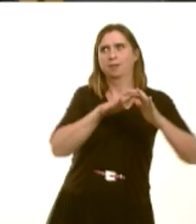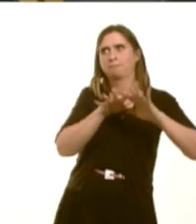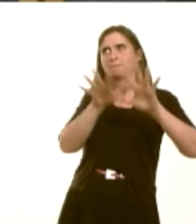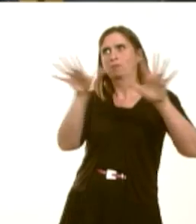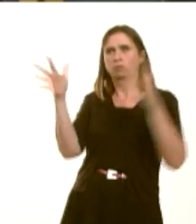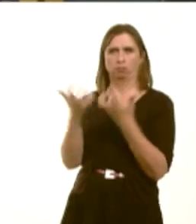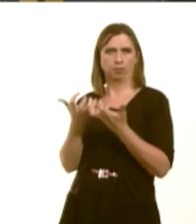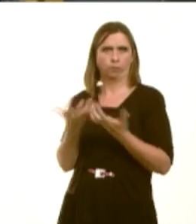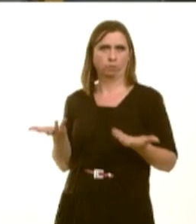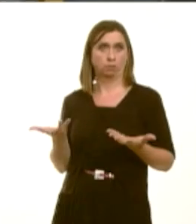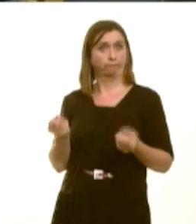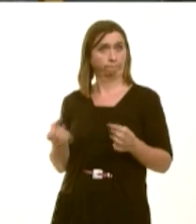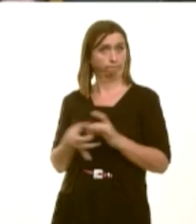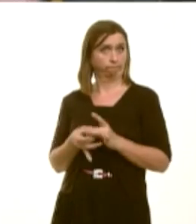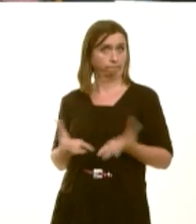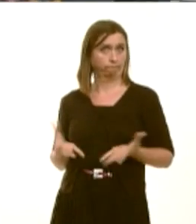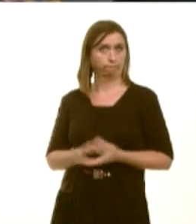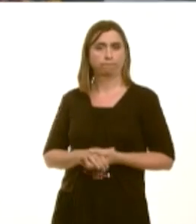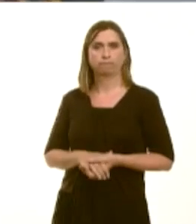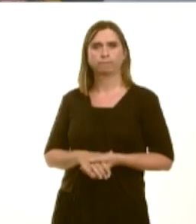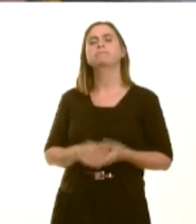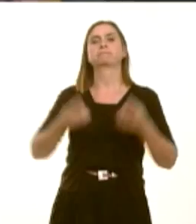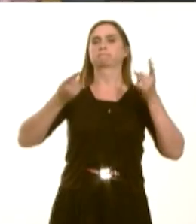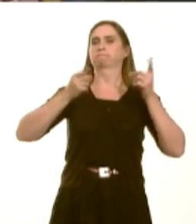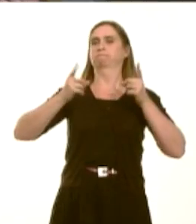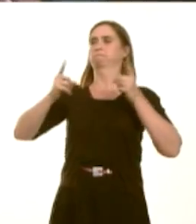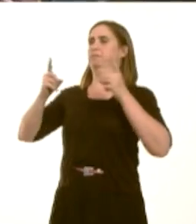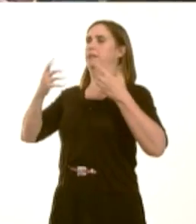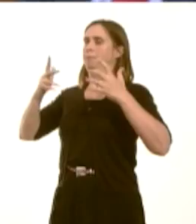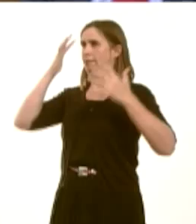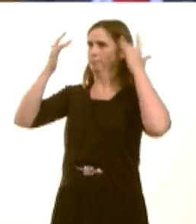discussions amongst Ministers in terms of how we take this forward and the economy,